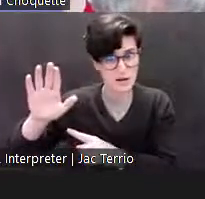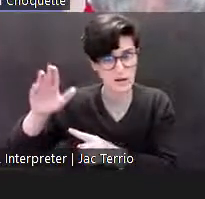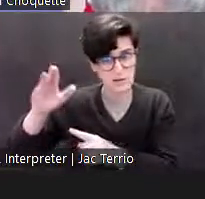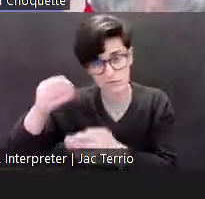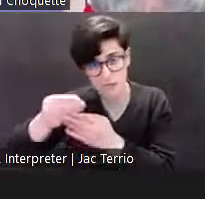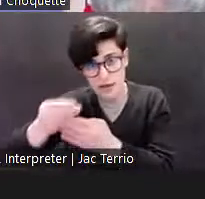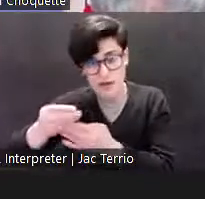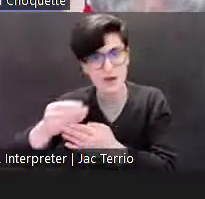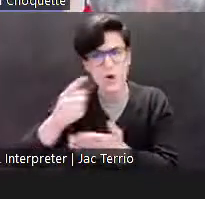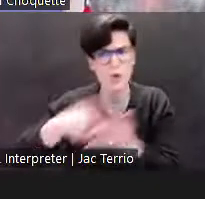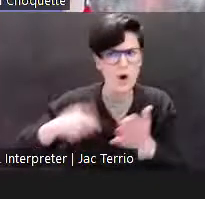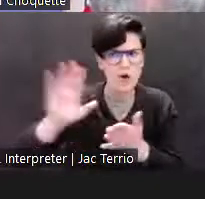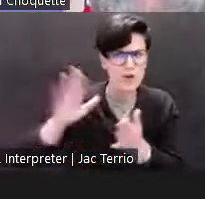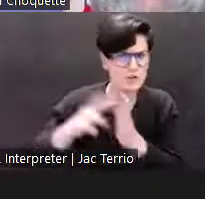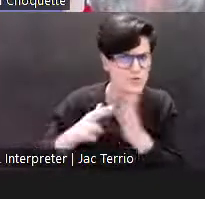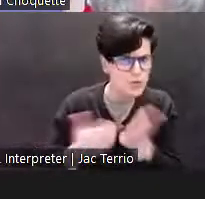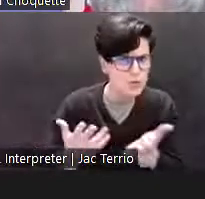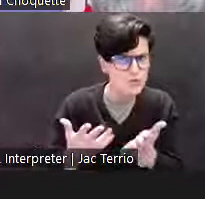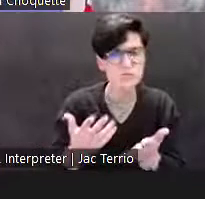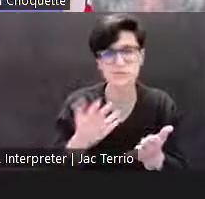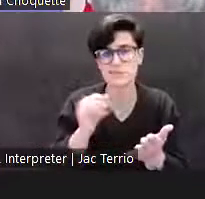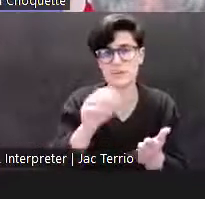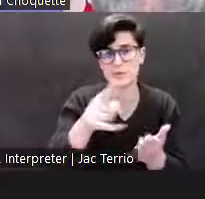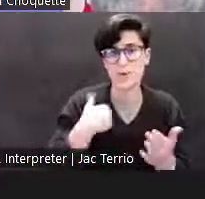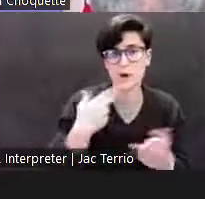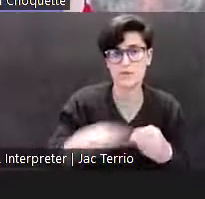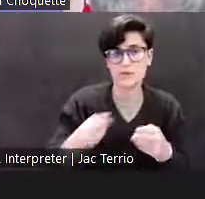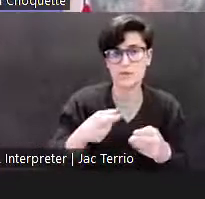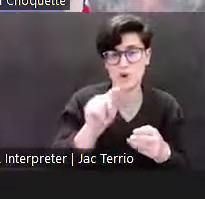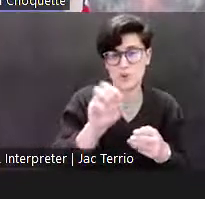if you have a short-term disability, policy through work, you need to get information